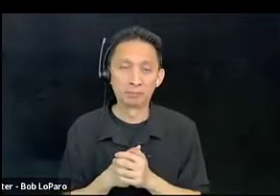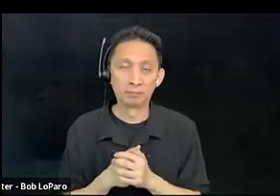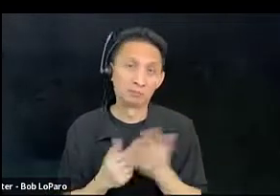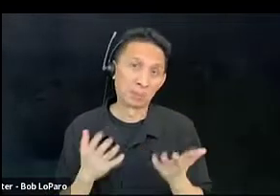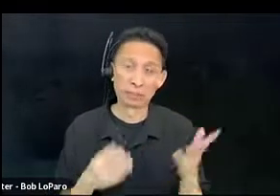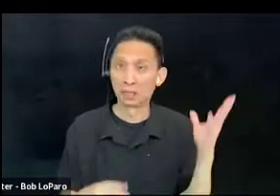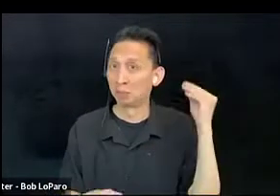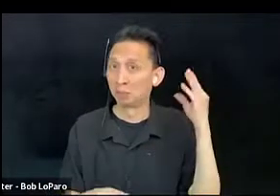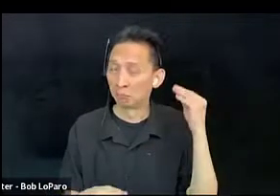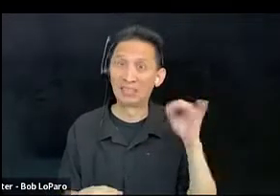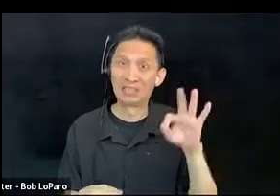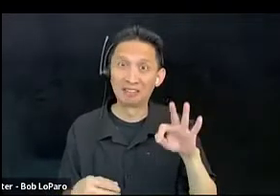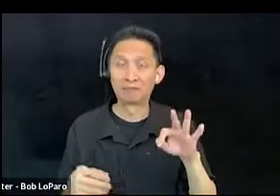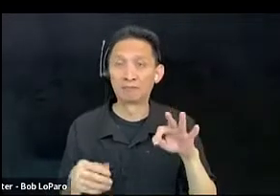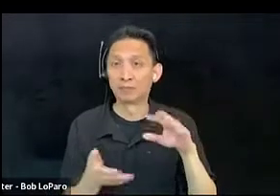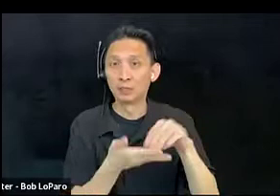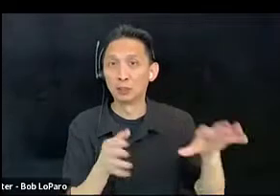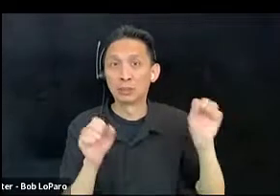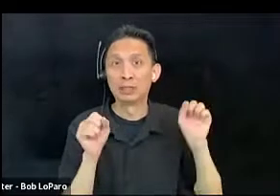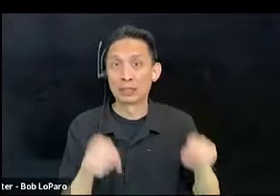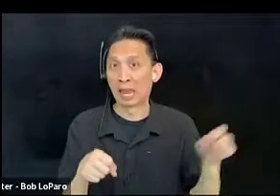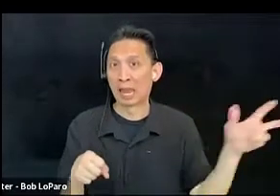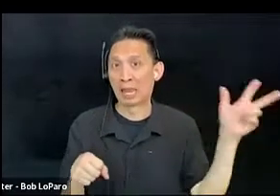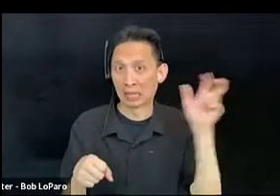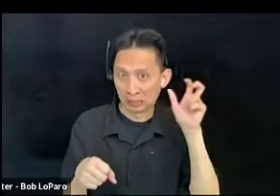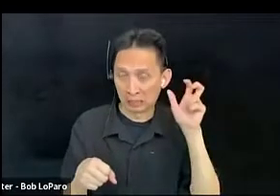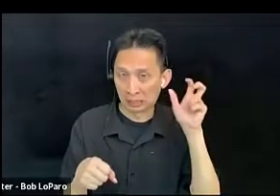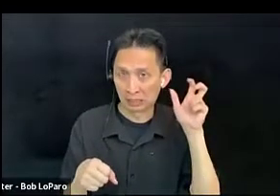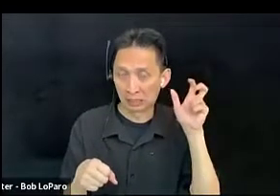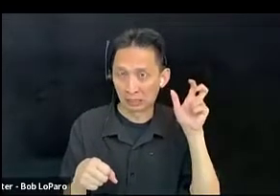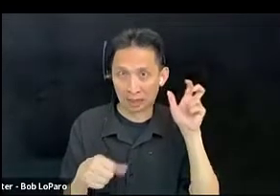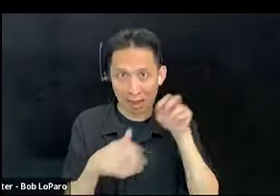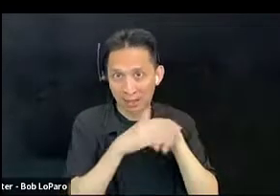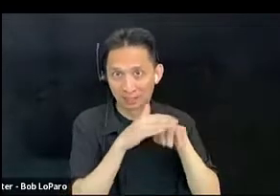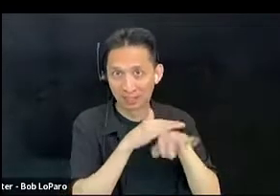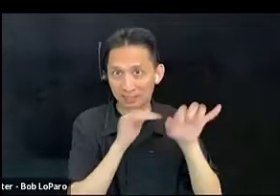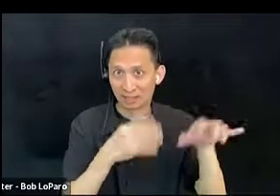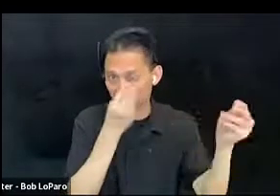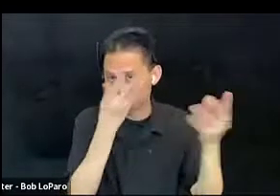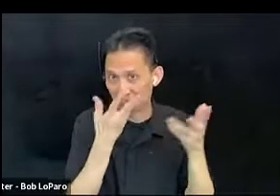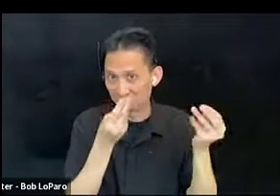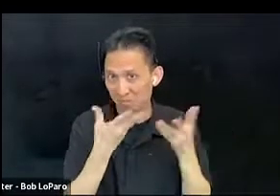if the child has access to auditory information. And if they don't,